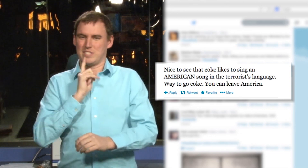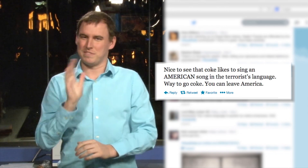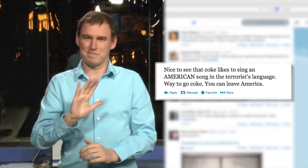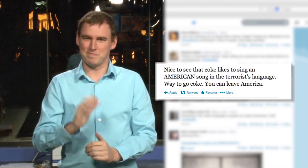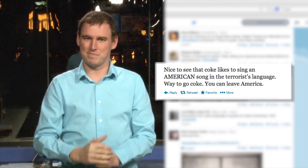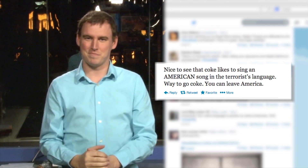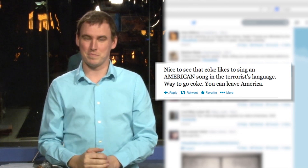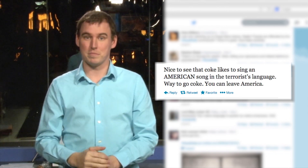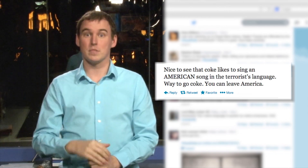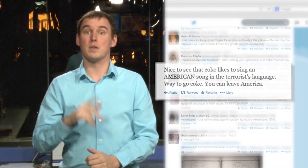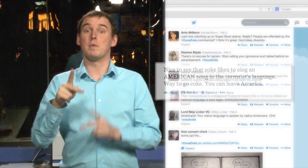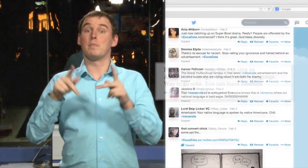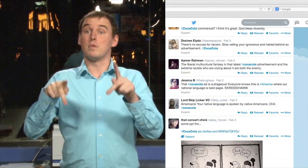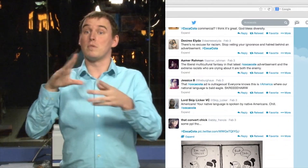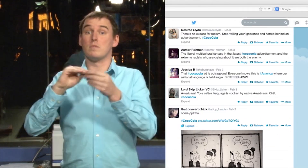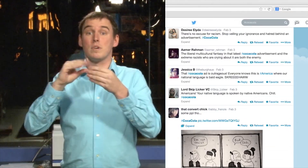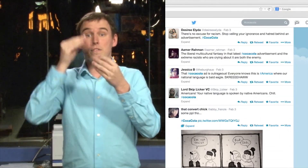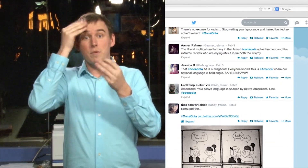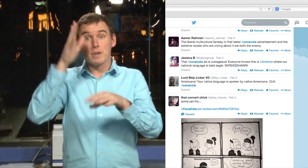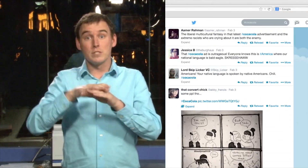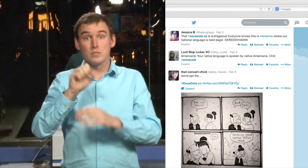LANGUAGE."